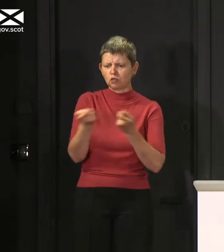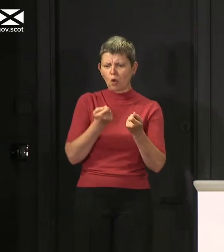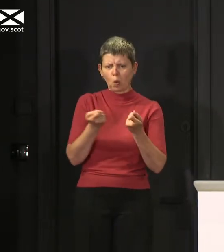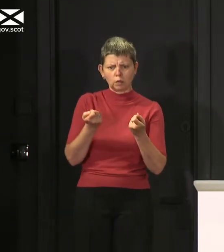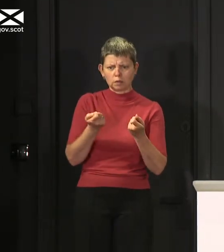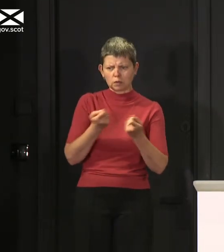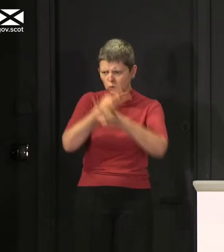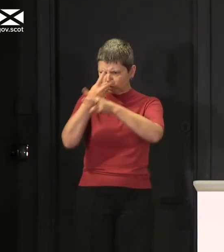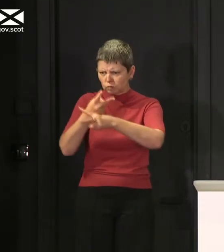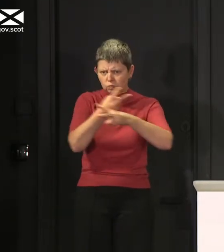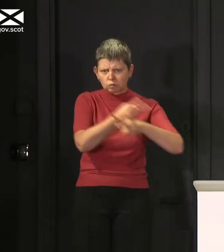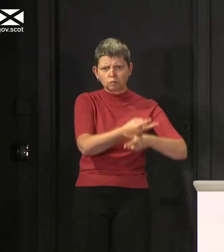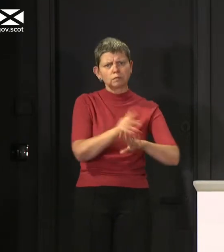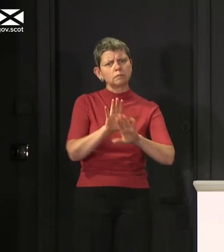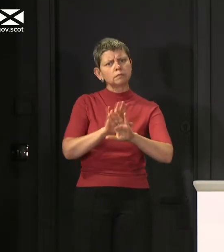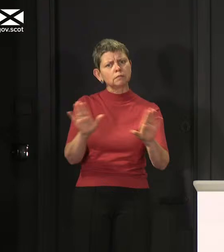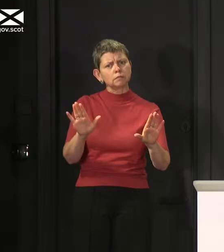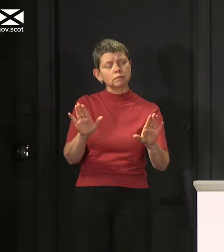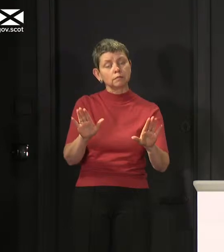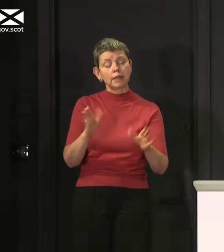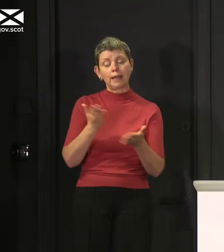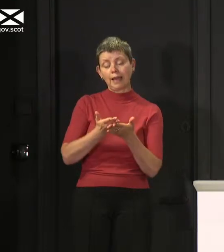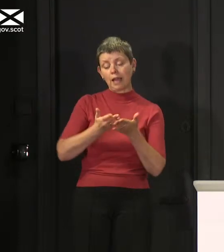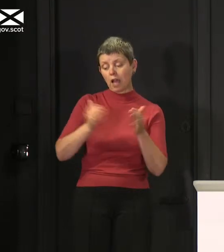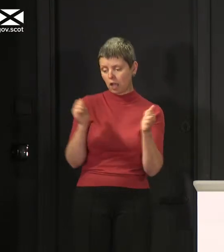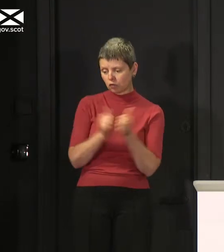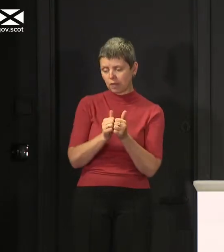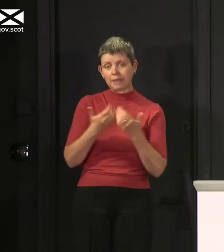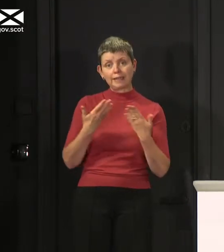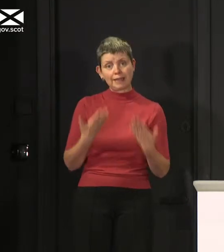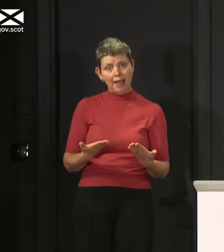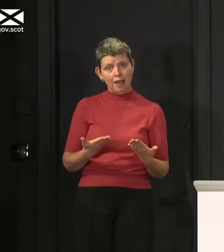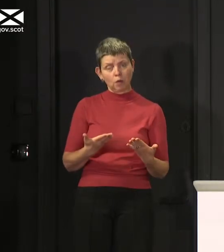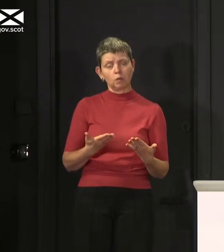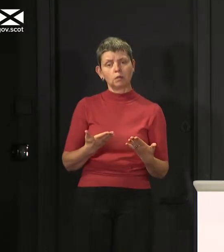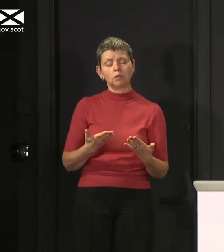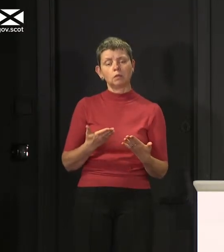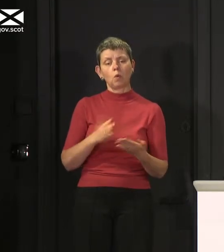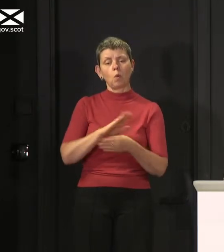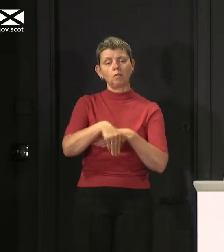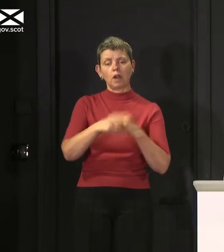Basically, the arrangement we have right now around the rules on quarantine and the enforcement